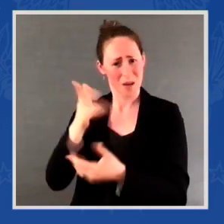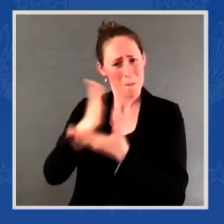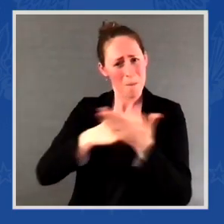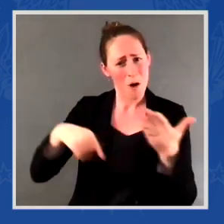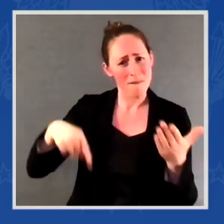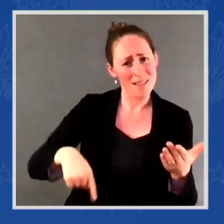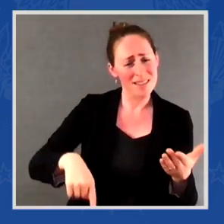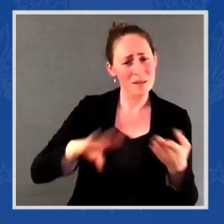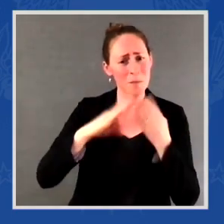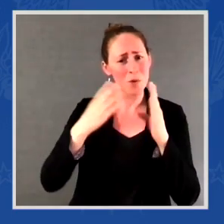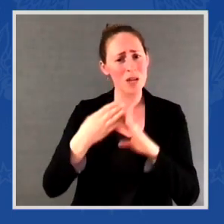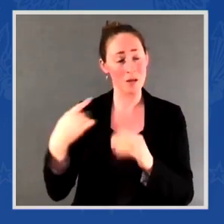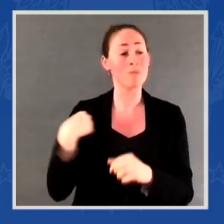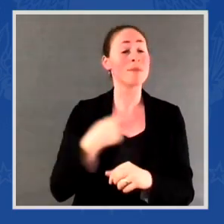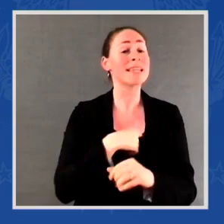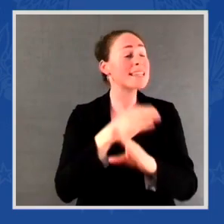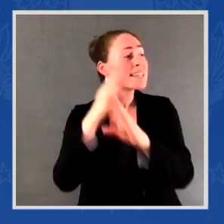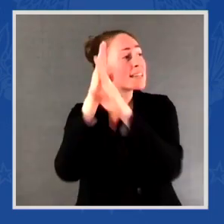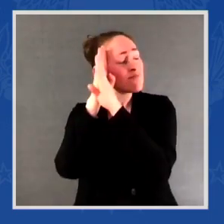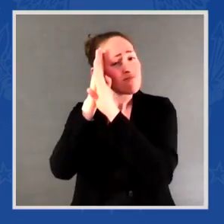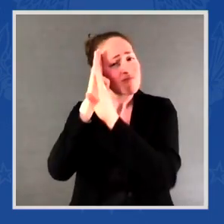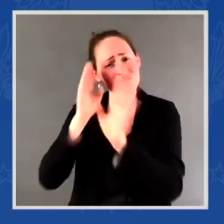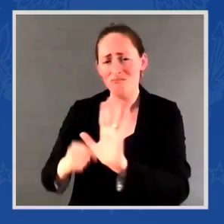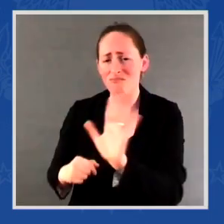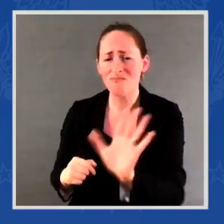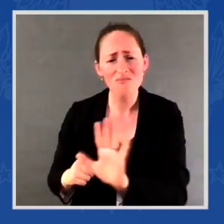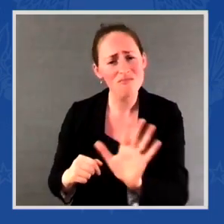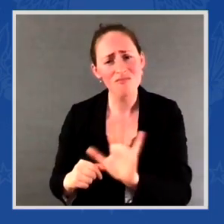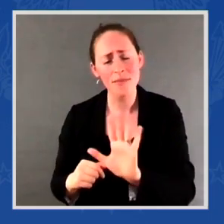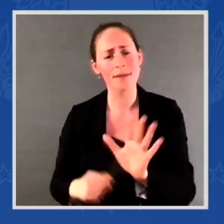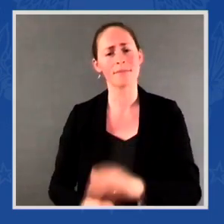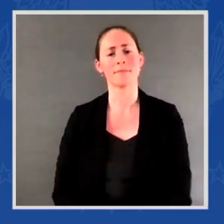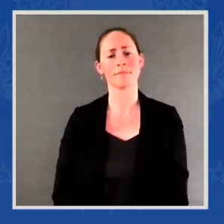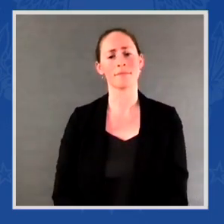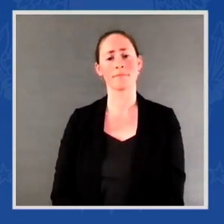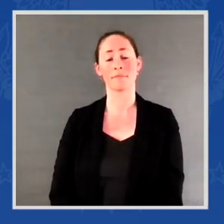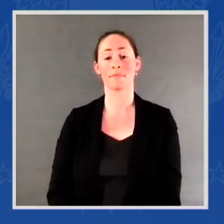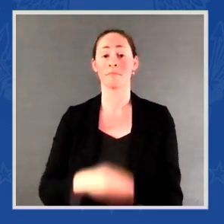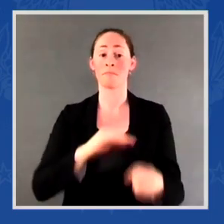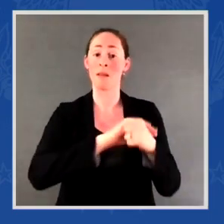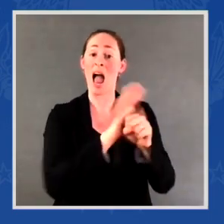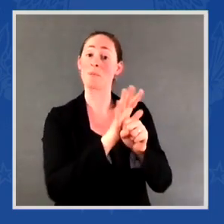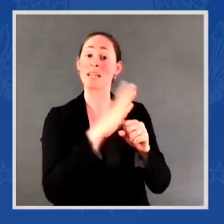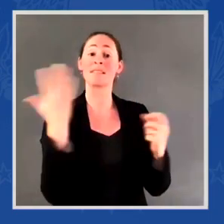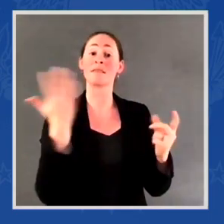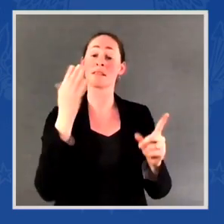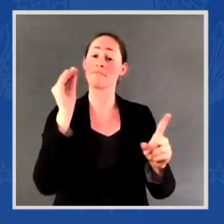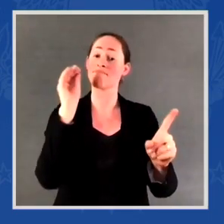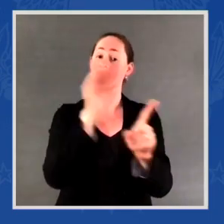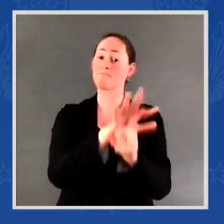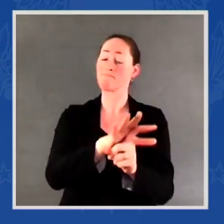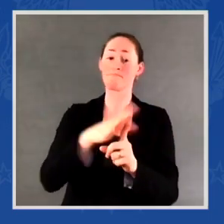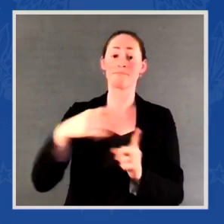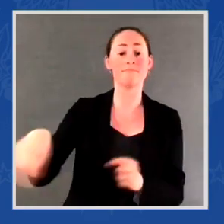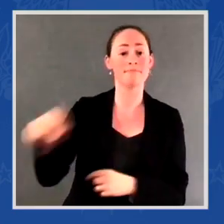If the pandemic has reinforced anything, it is that ability and health. Life is not ensured to anyone.